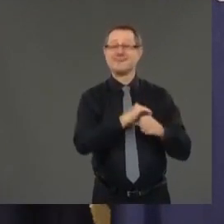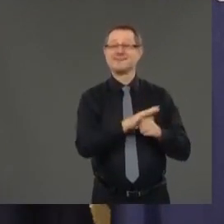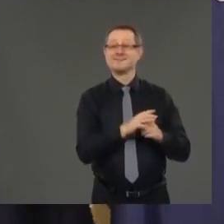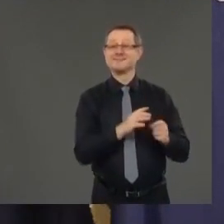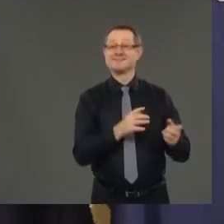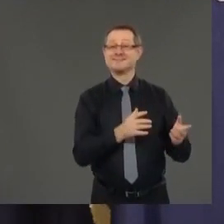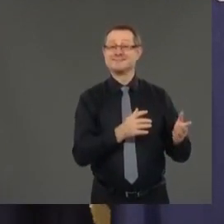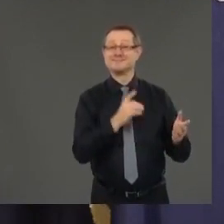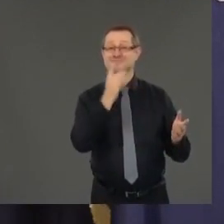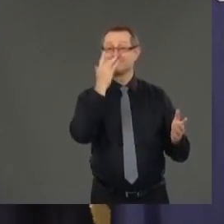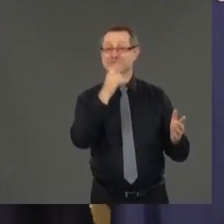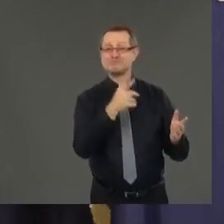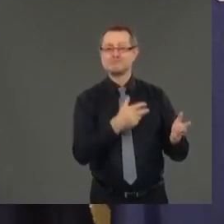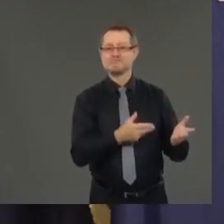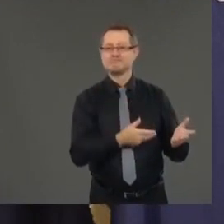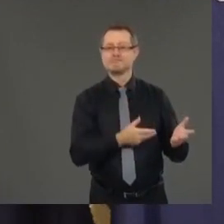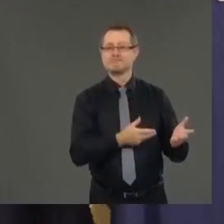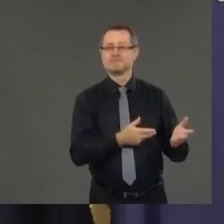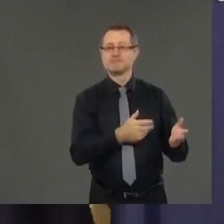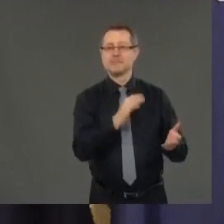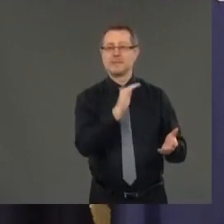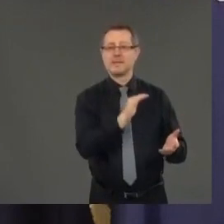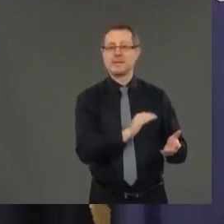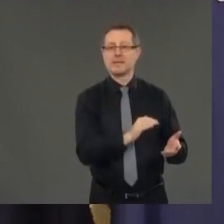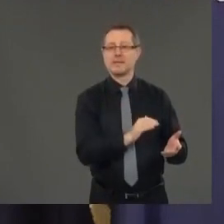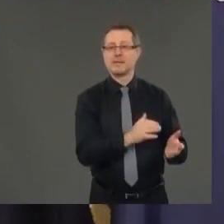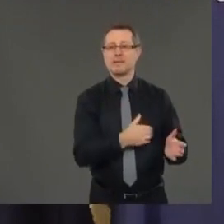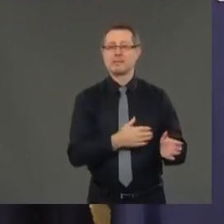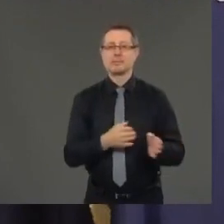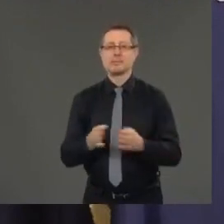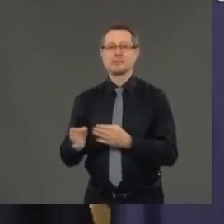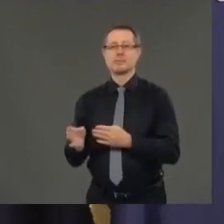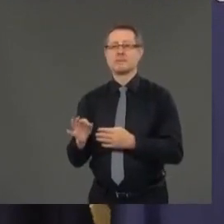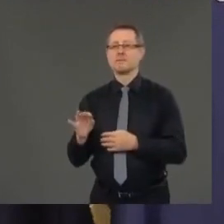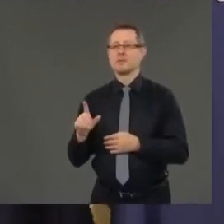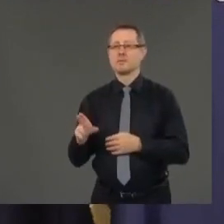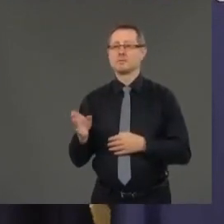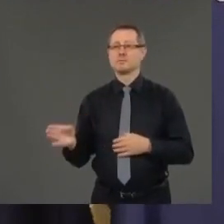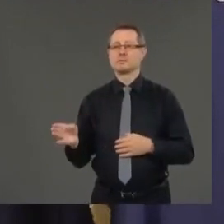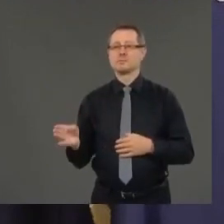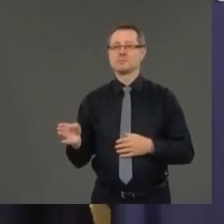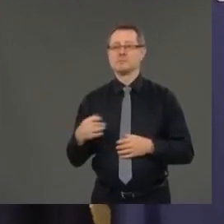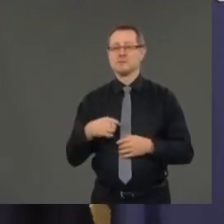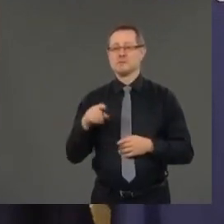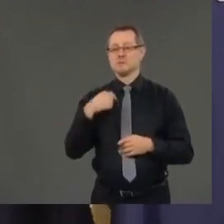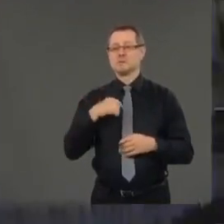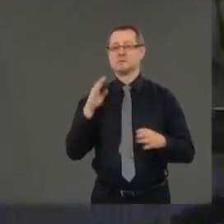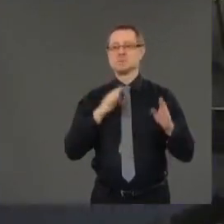EAT AT THE CAPACITY FOR THE